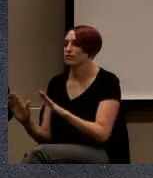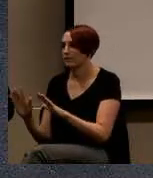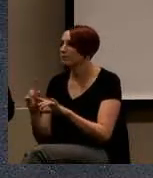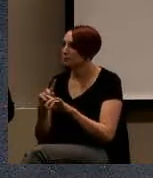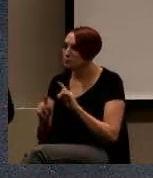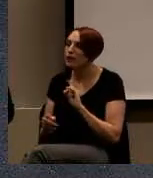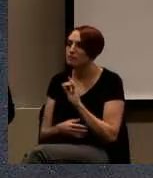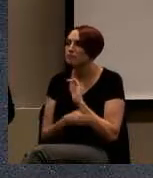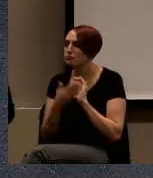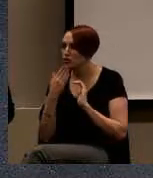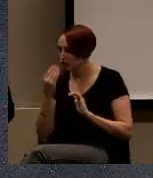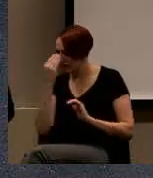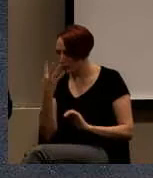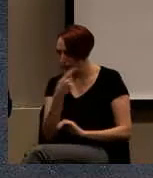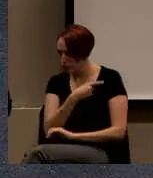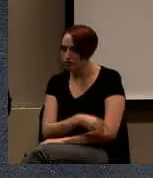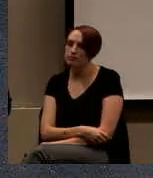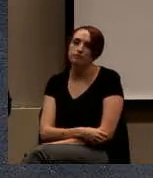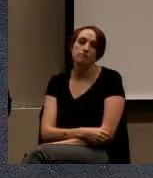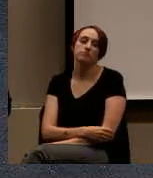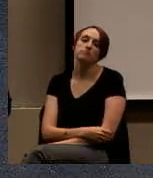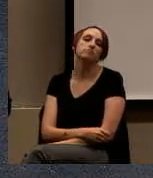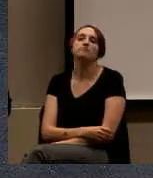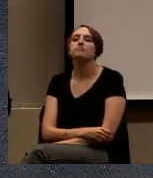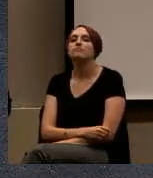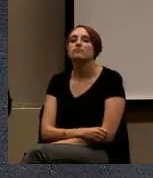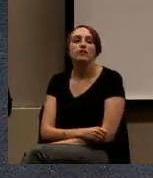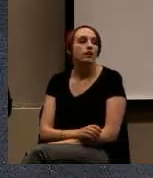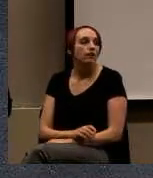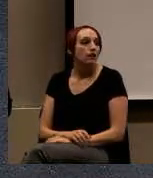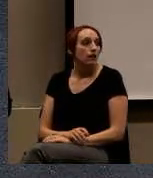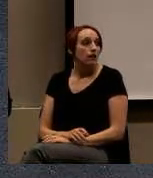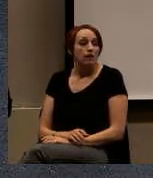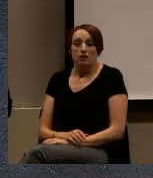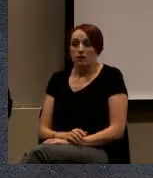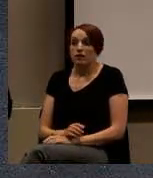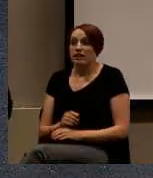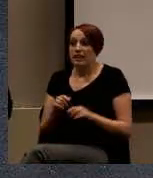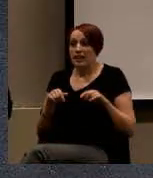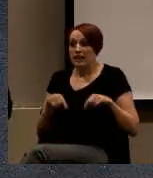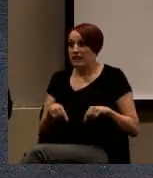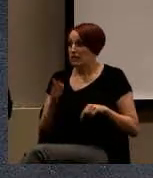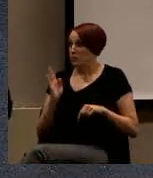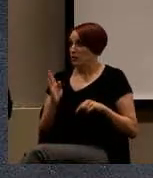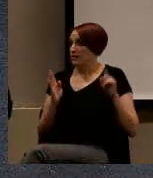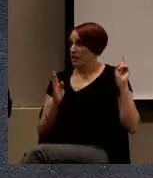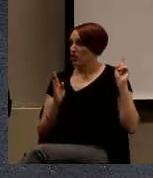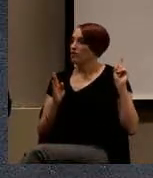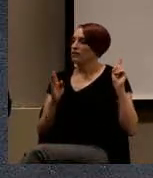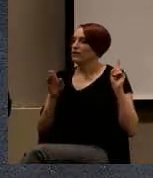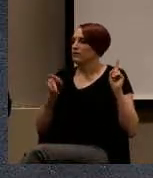Yes, so no, this was really great information and this presentation is in PDF form in that Live